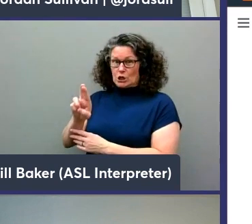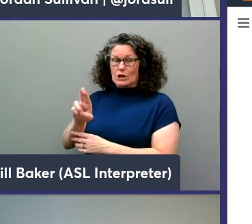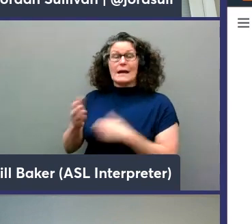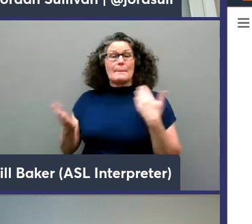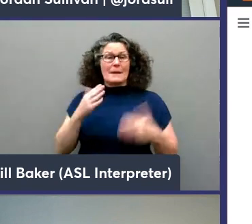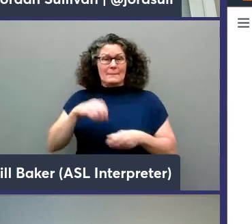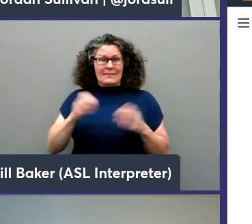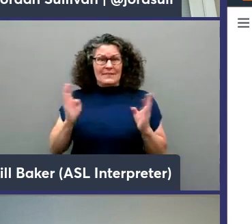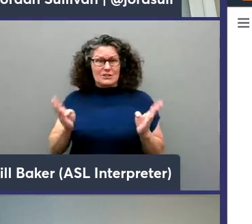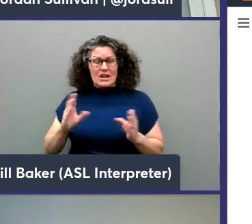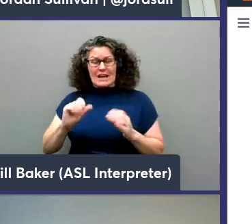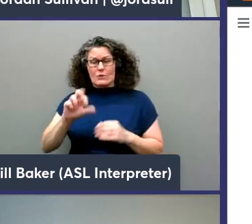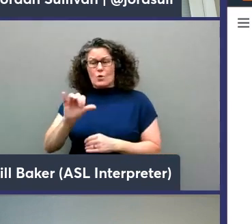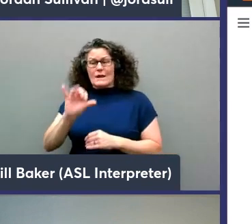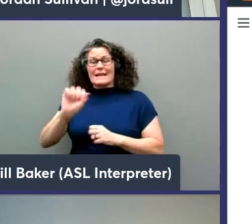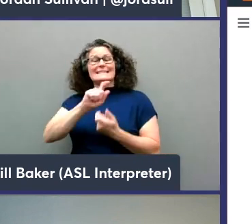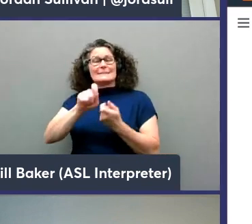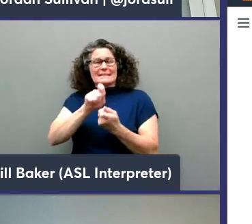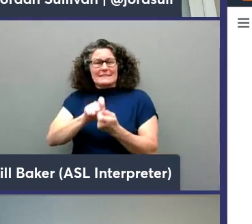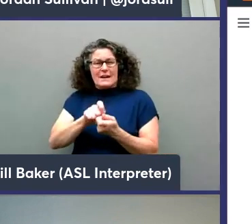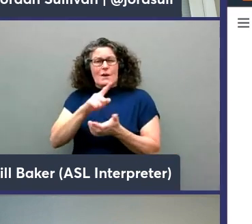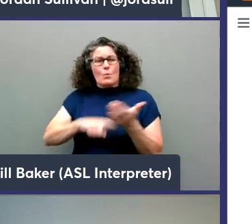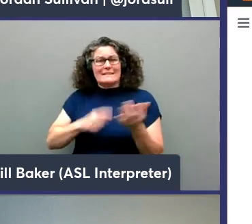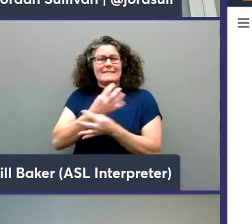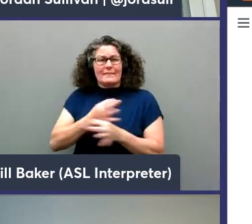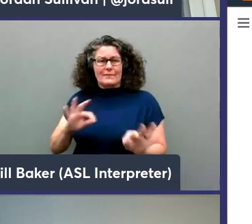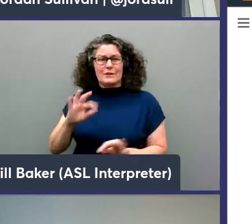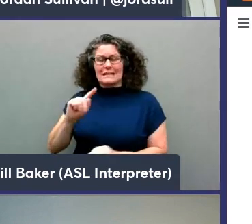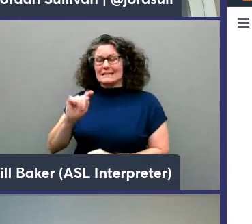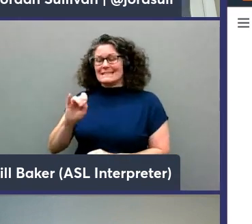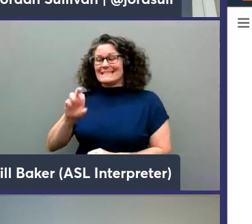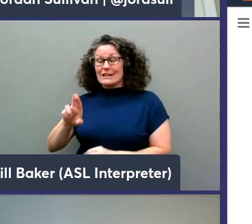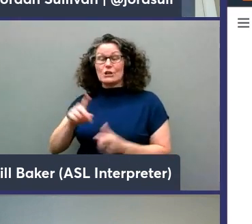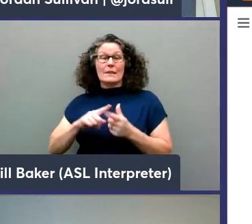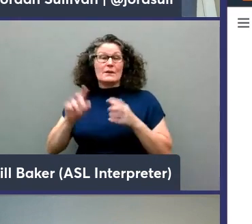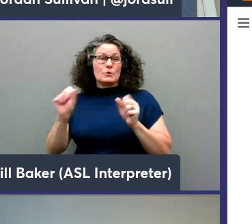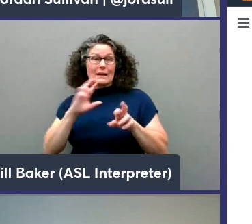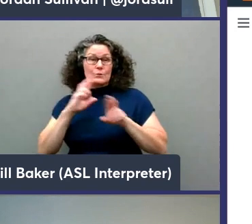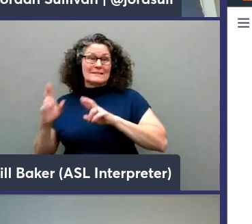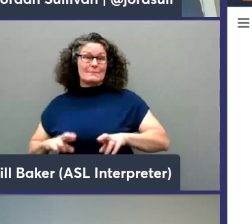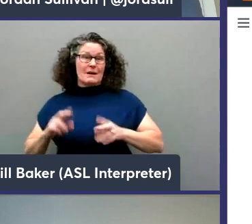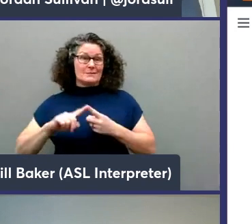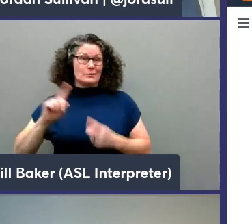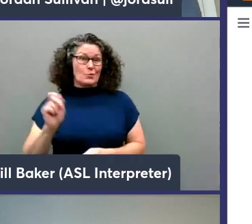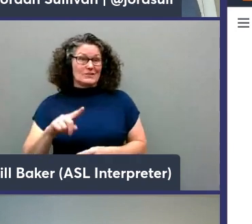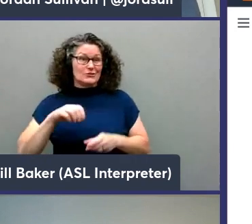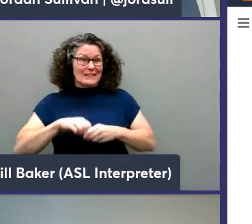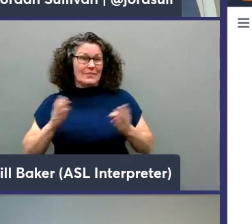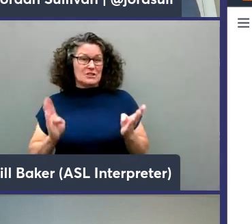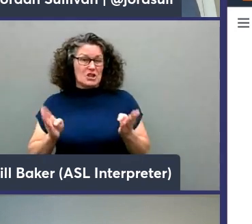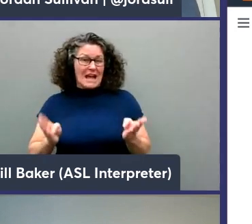Corey could specify what the Free Tier is, so that you guys could respond to the question. So, let me know, Corey,